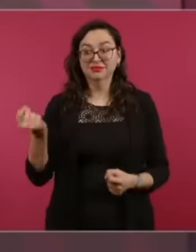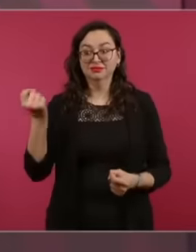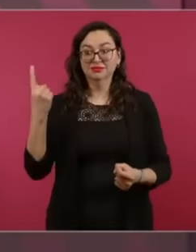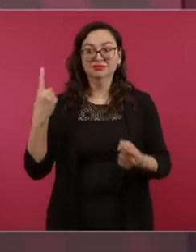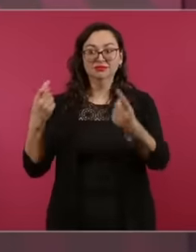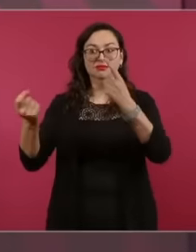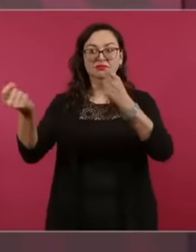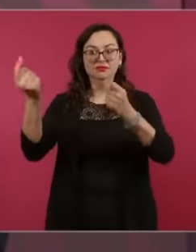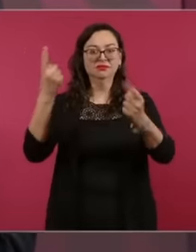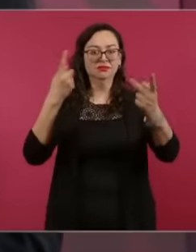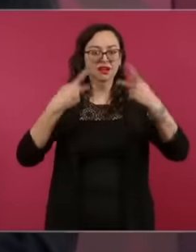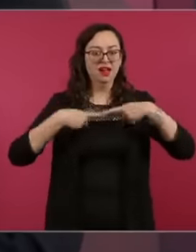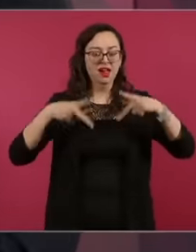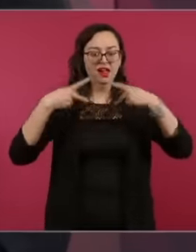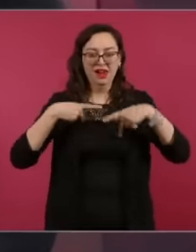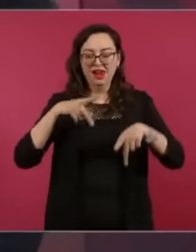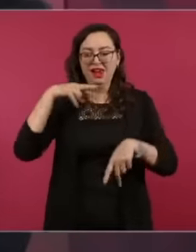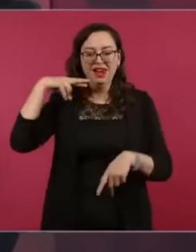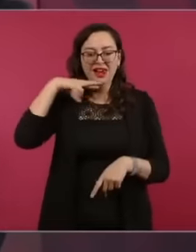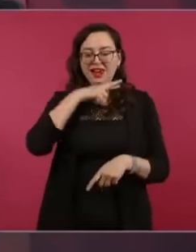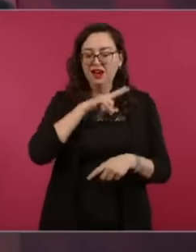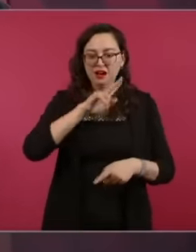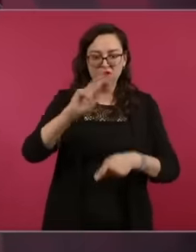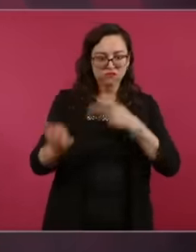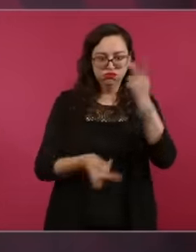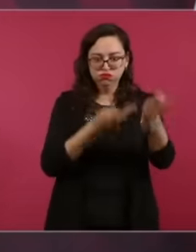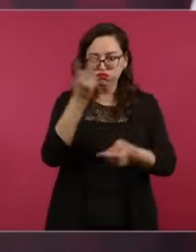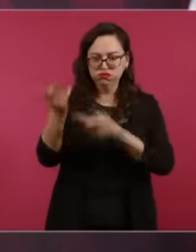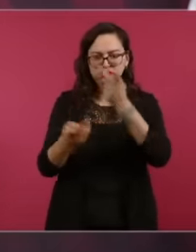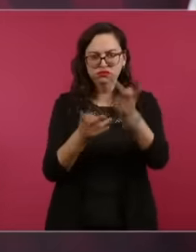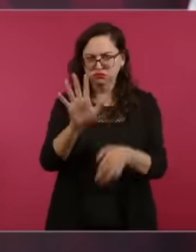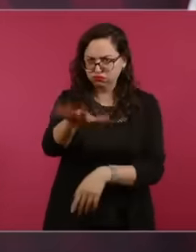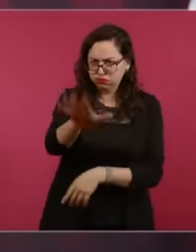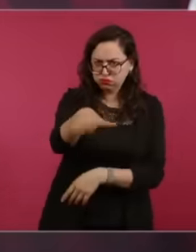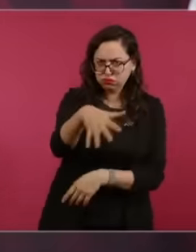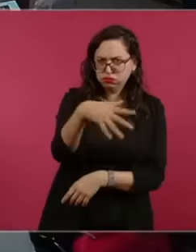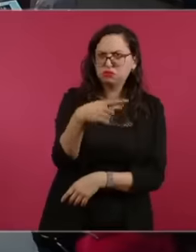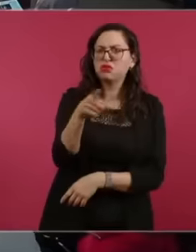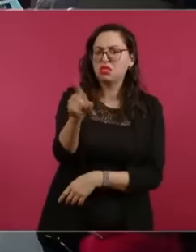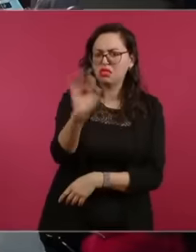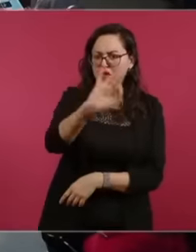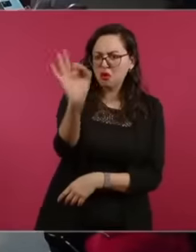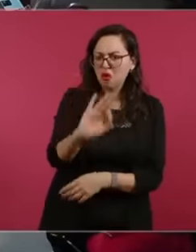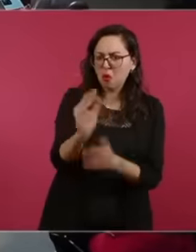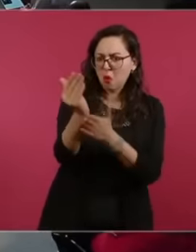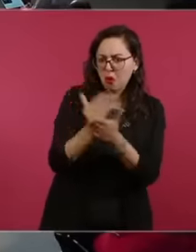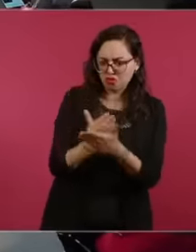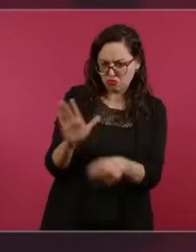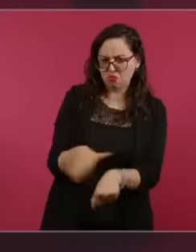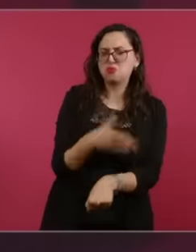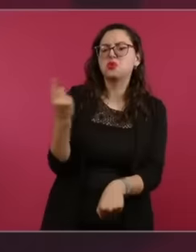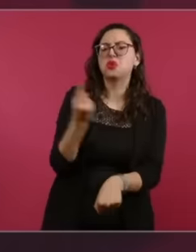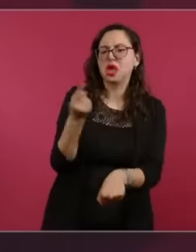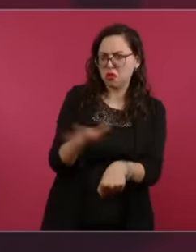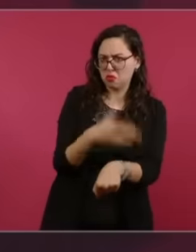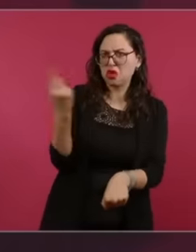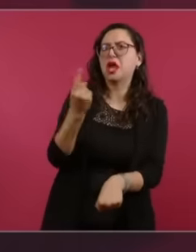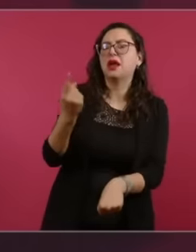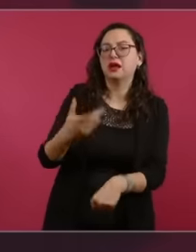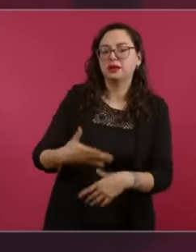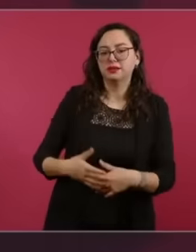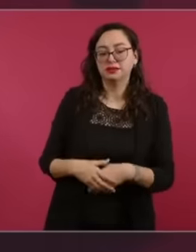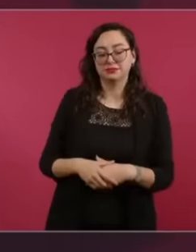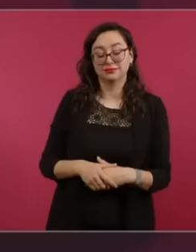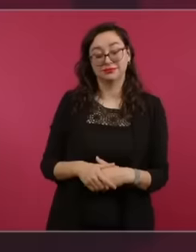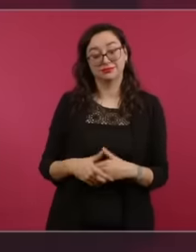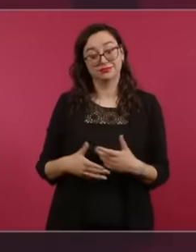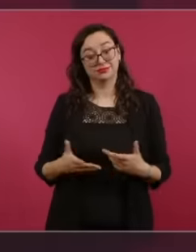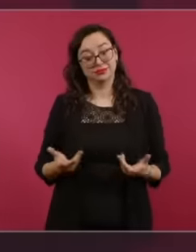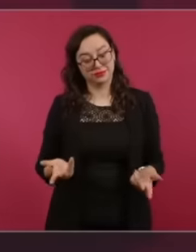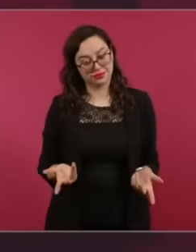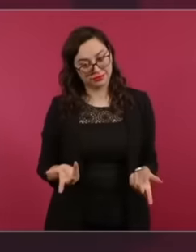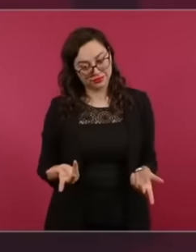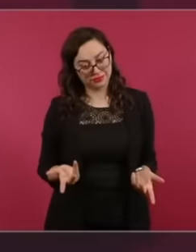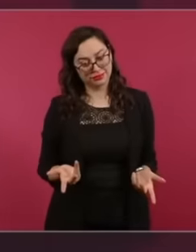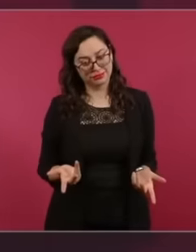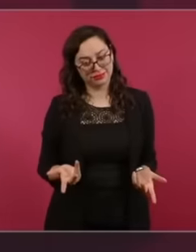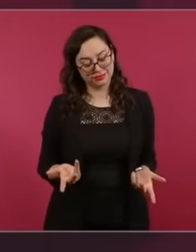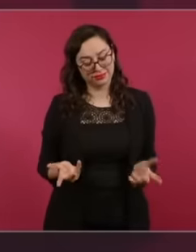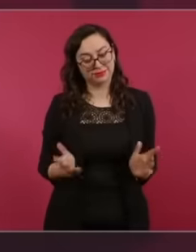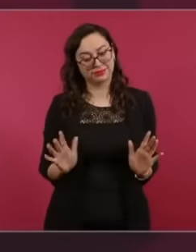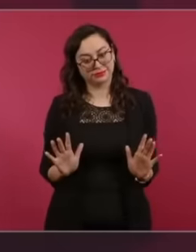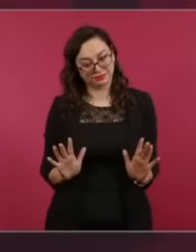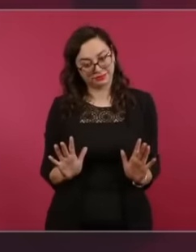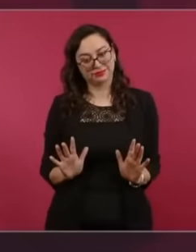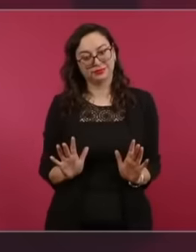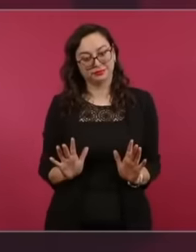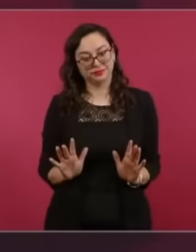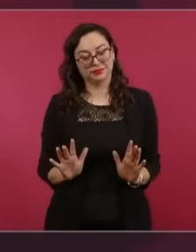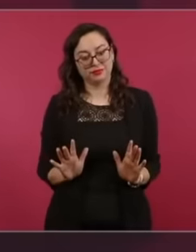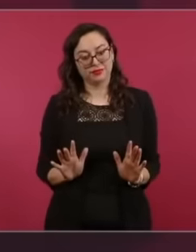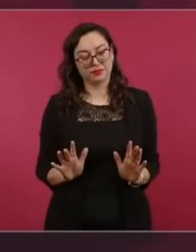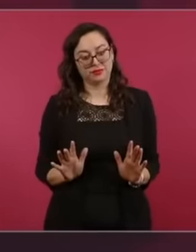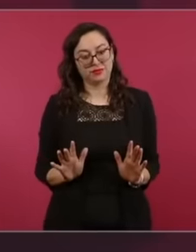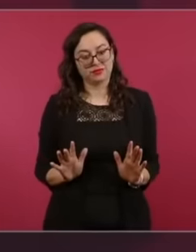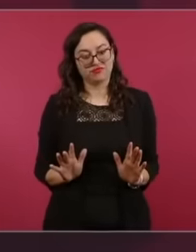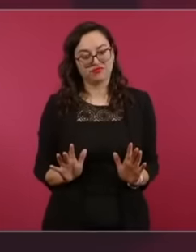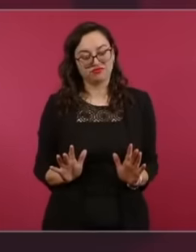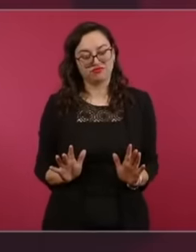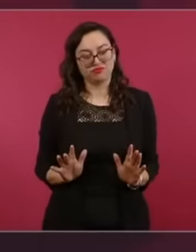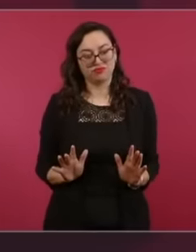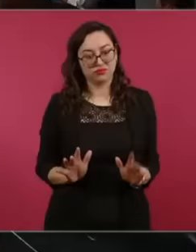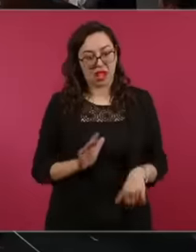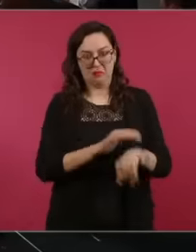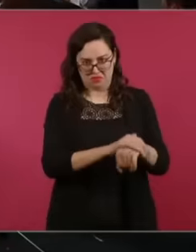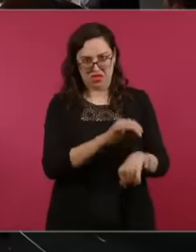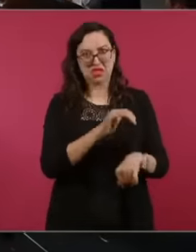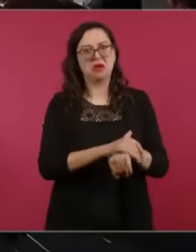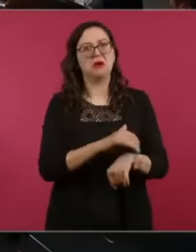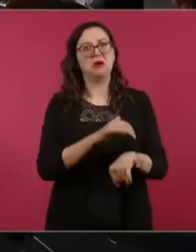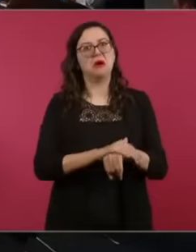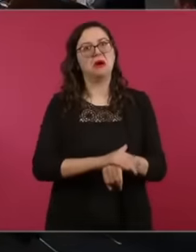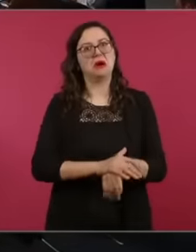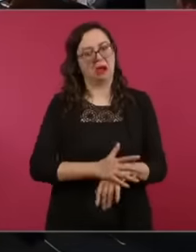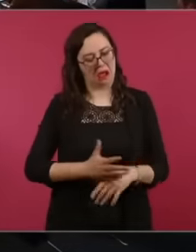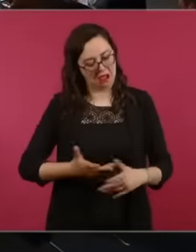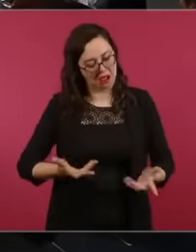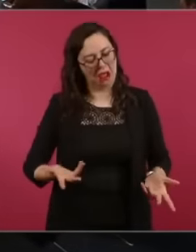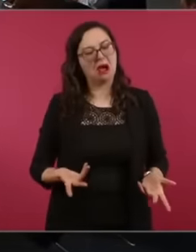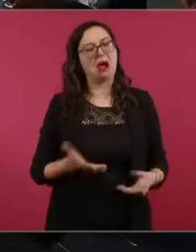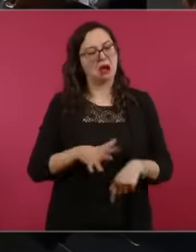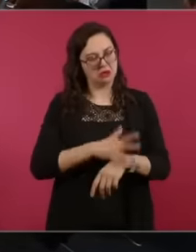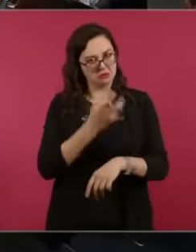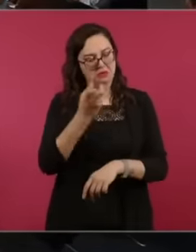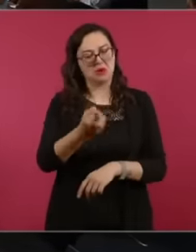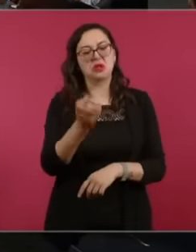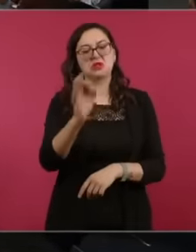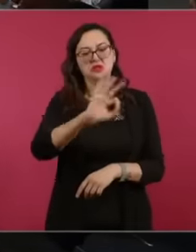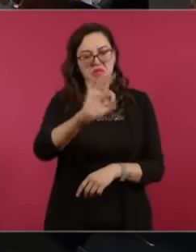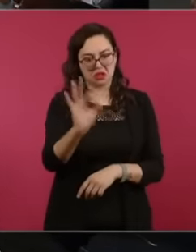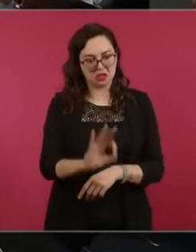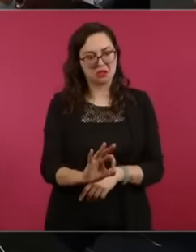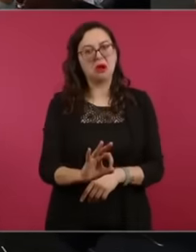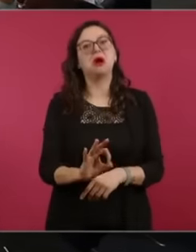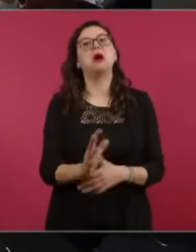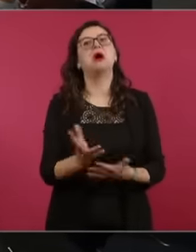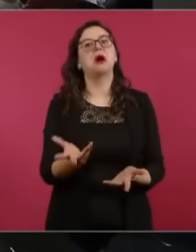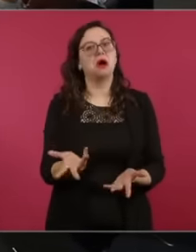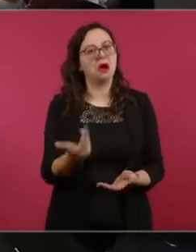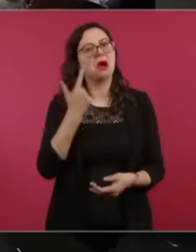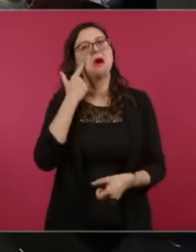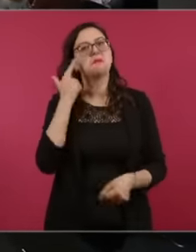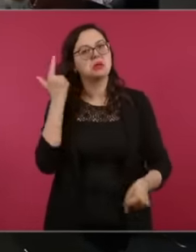to put the agreement under suspicion says And Why this discount for the friend or the rinse